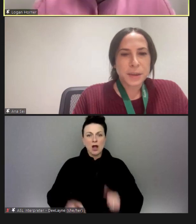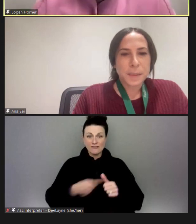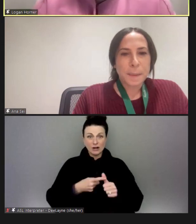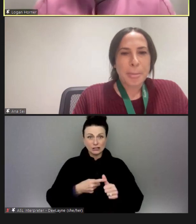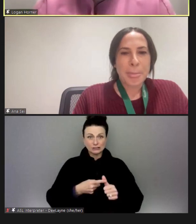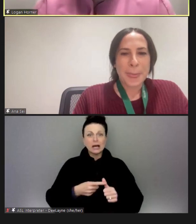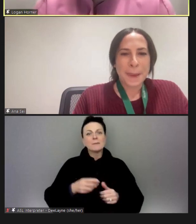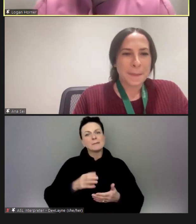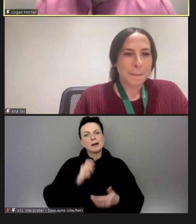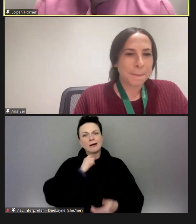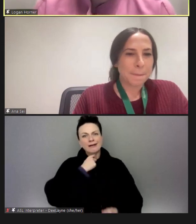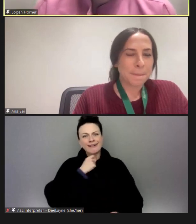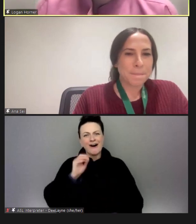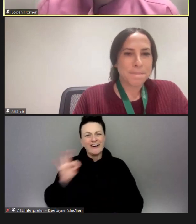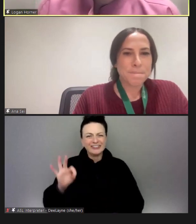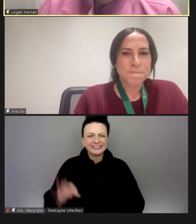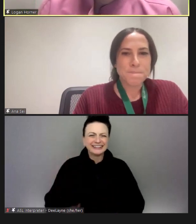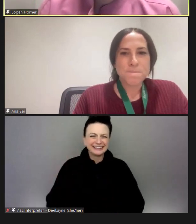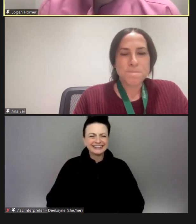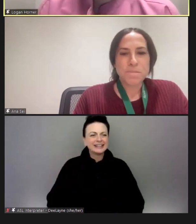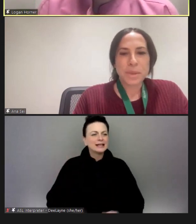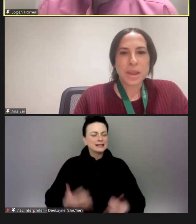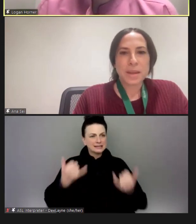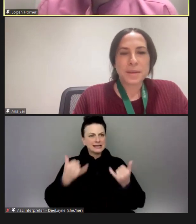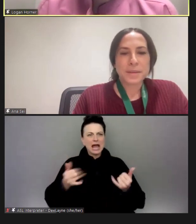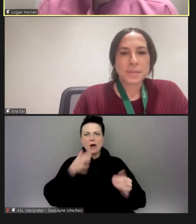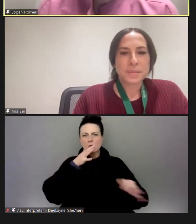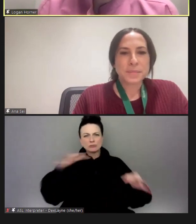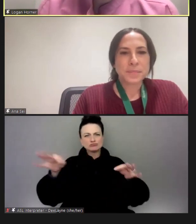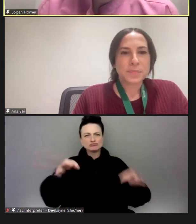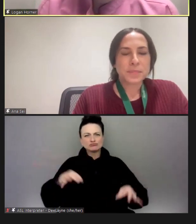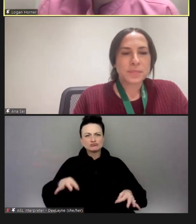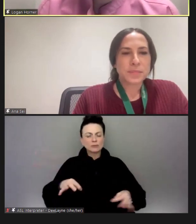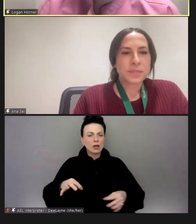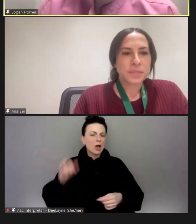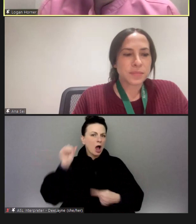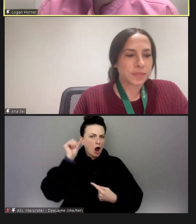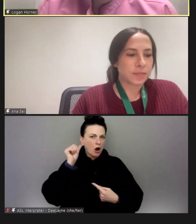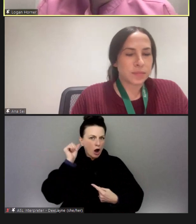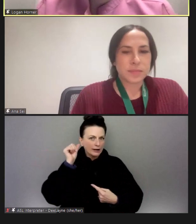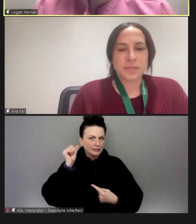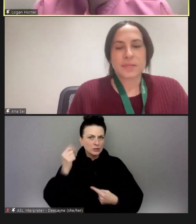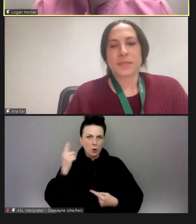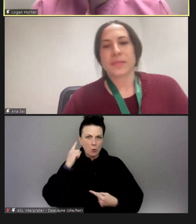and now we're going to go over kind of